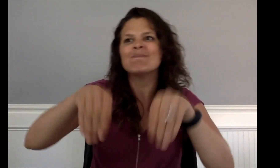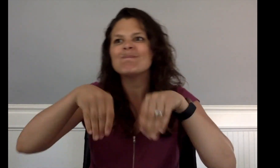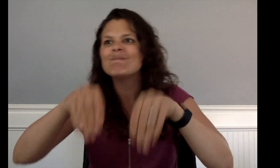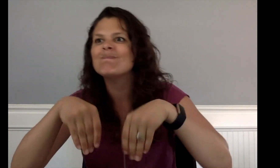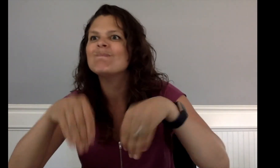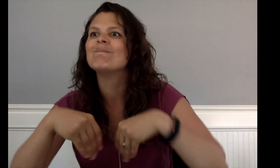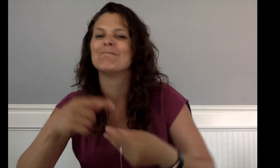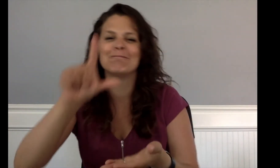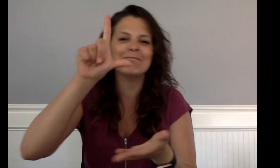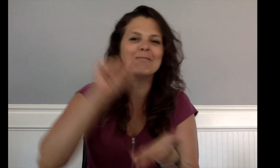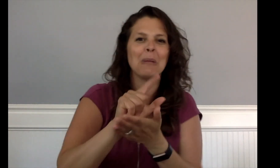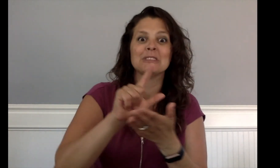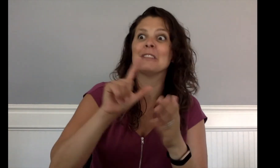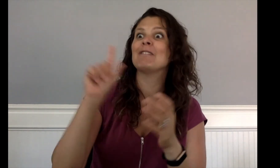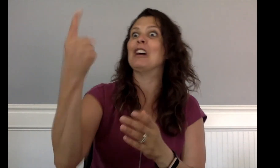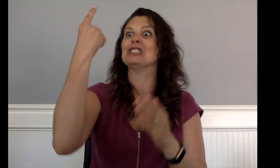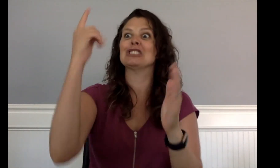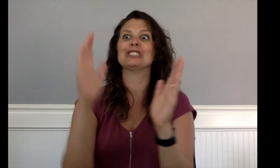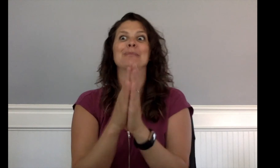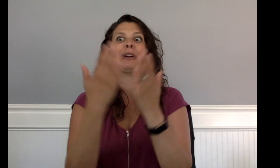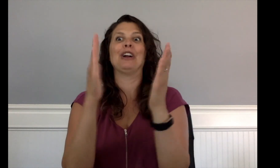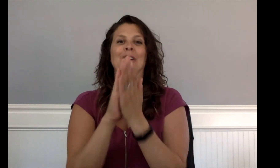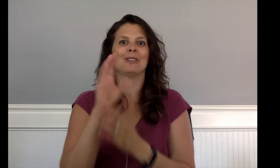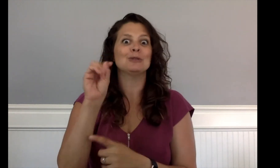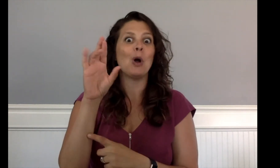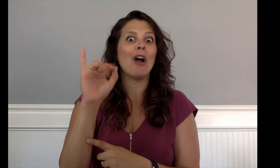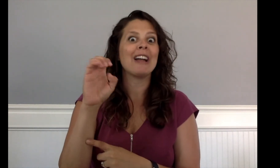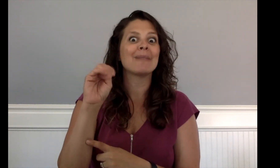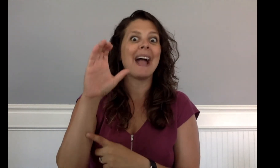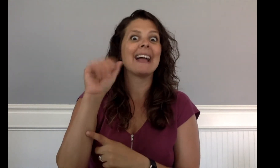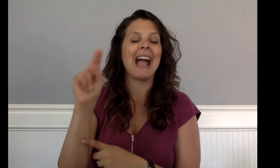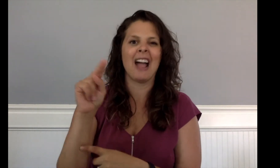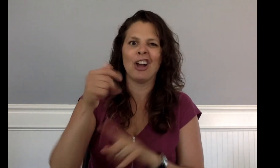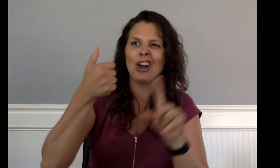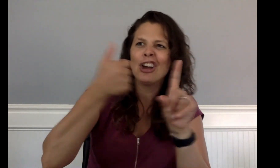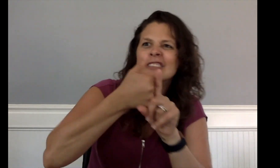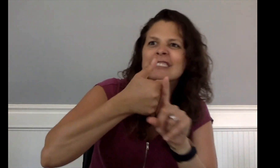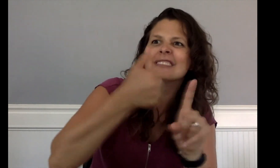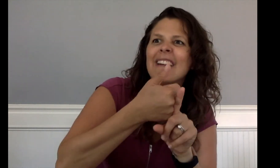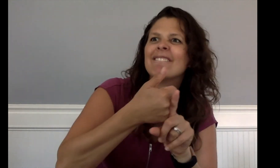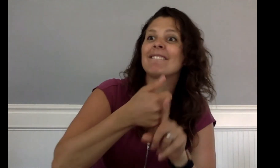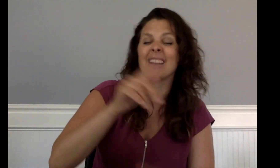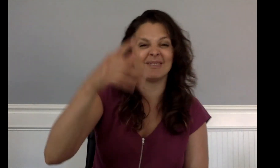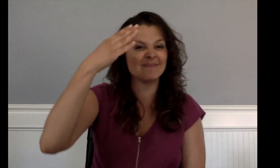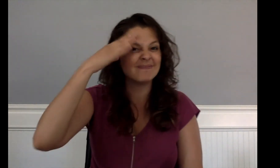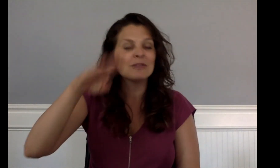book printer and published the first Dorrie McCann books herself.